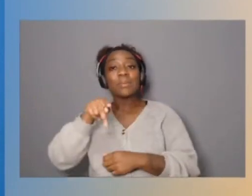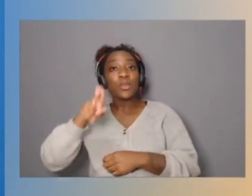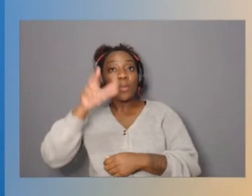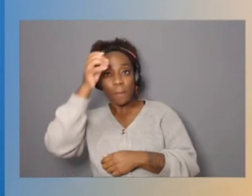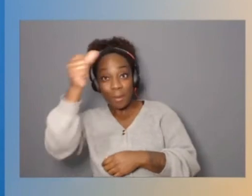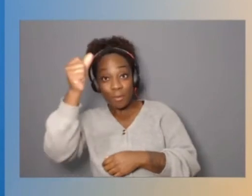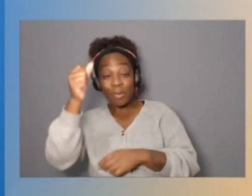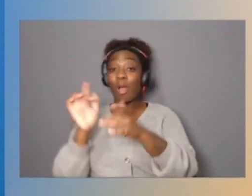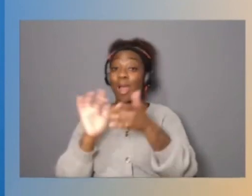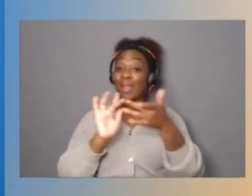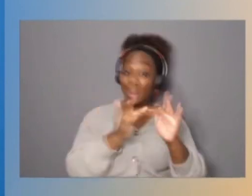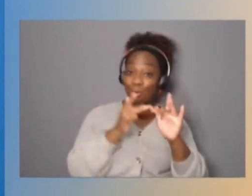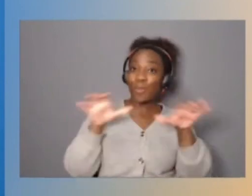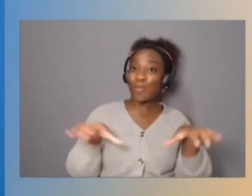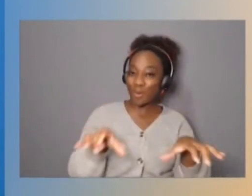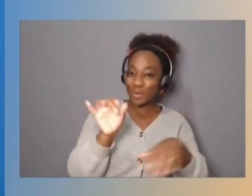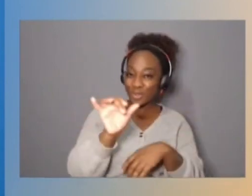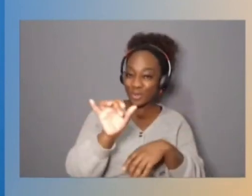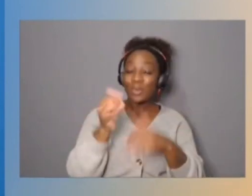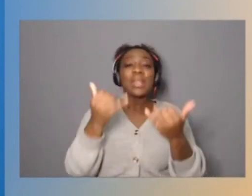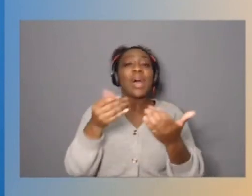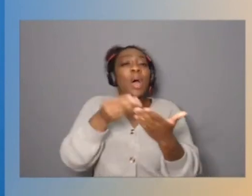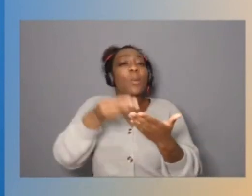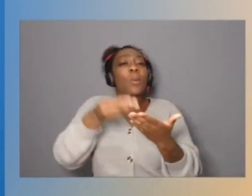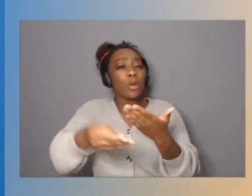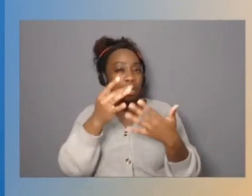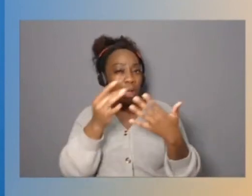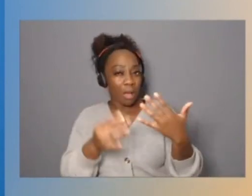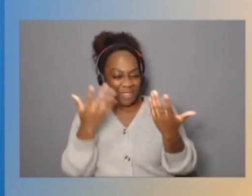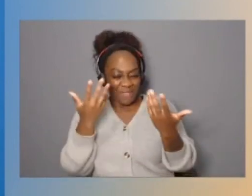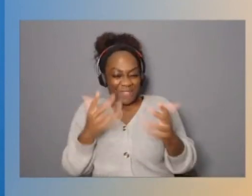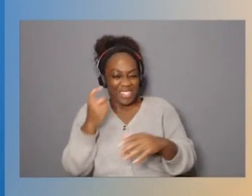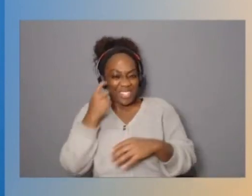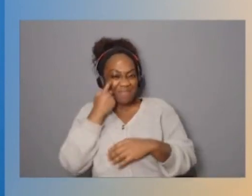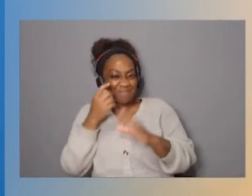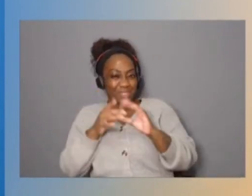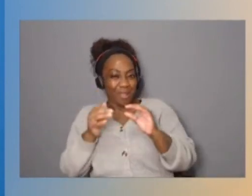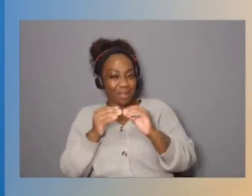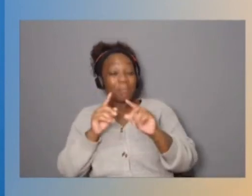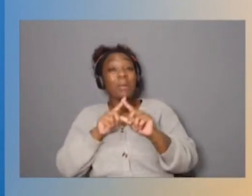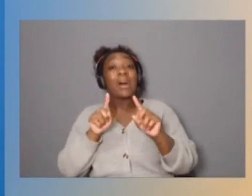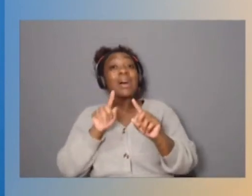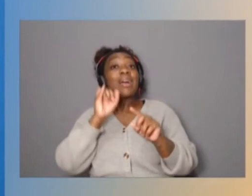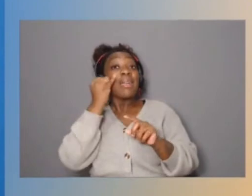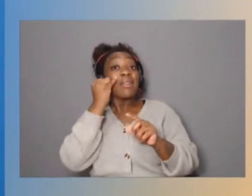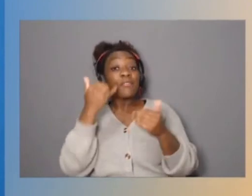Now, purchase options, I mentioned about this before, if you have a persistent workload like a database,